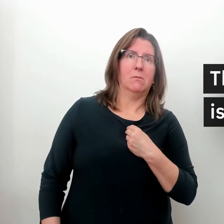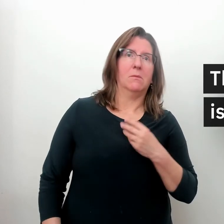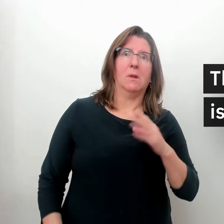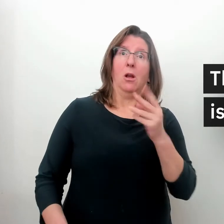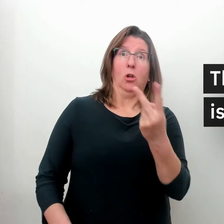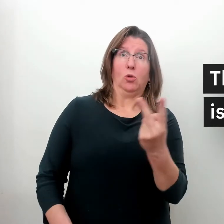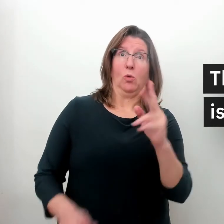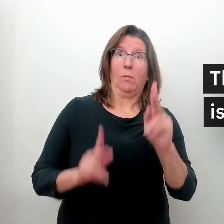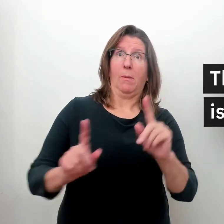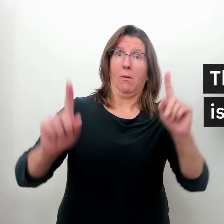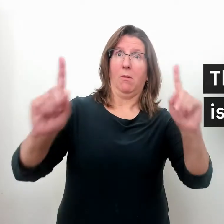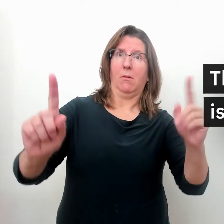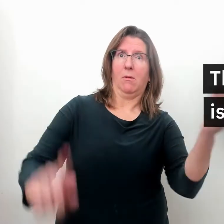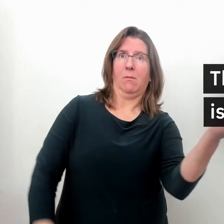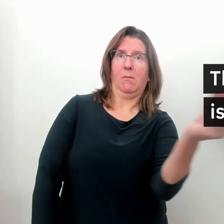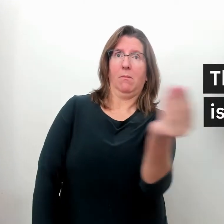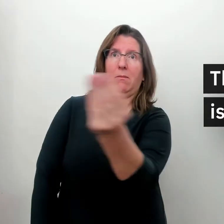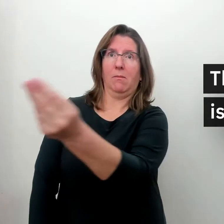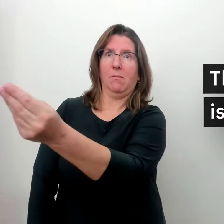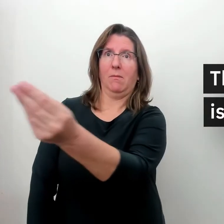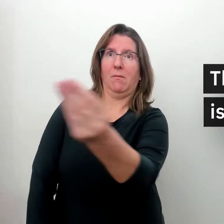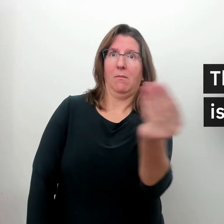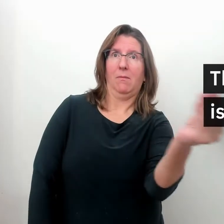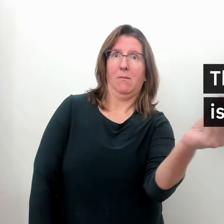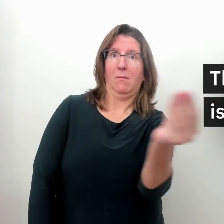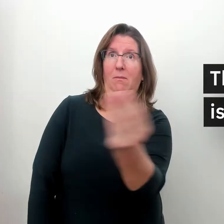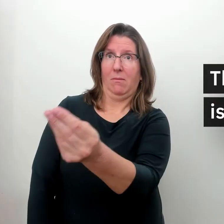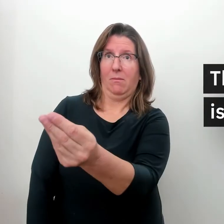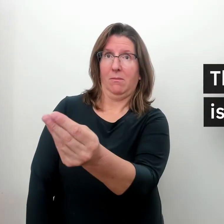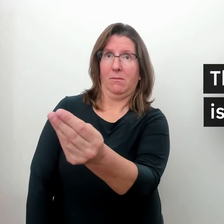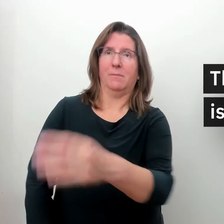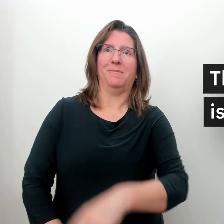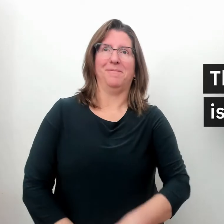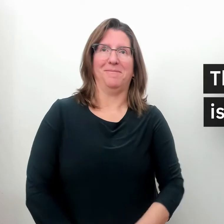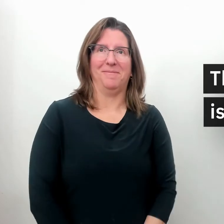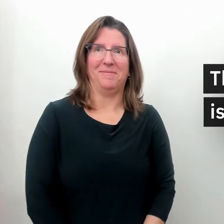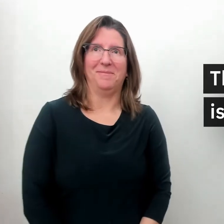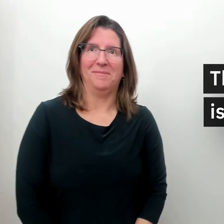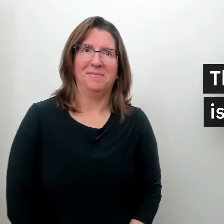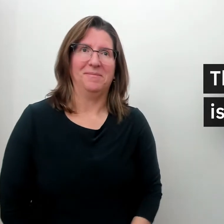Two other people can give something to each other - - that doesn't include me.